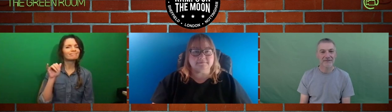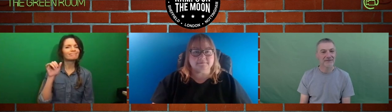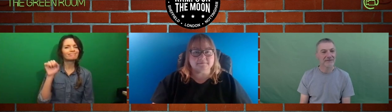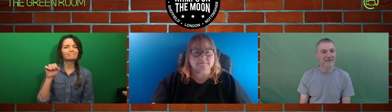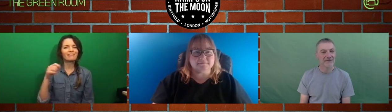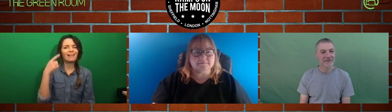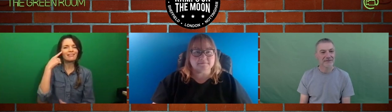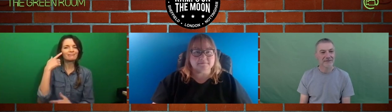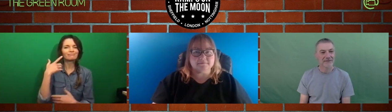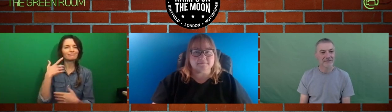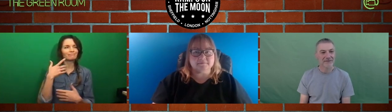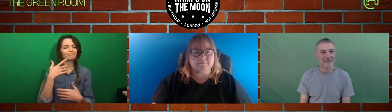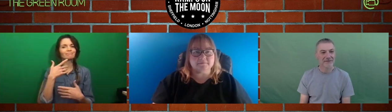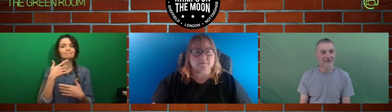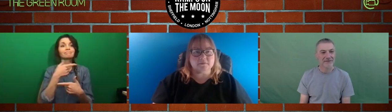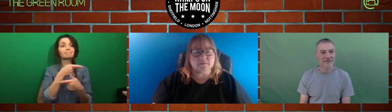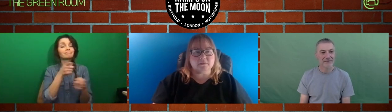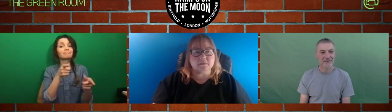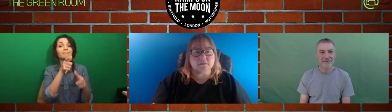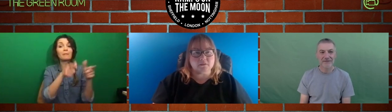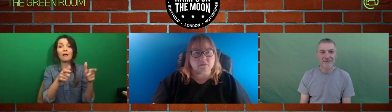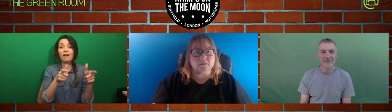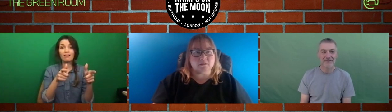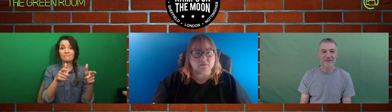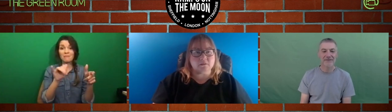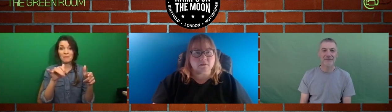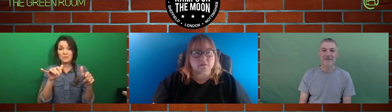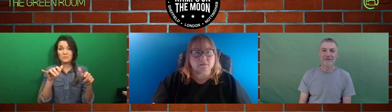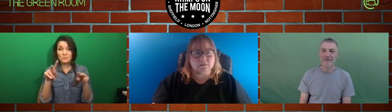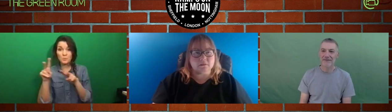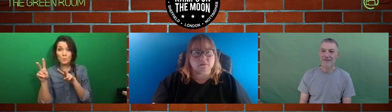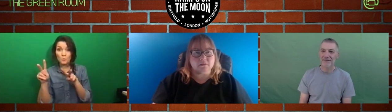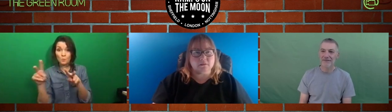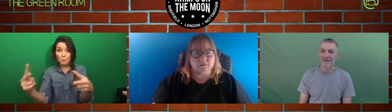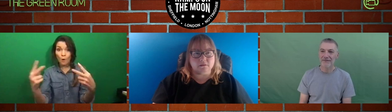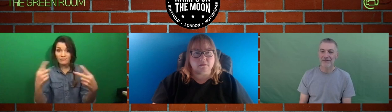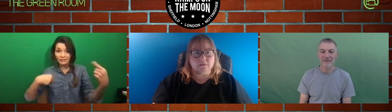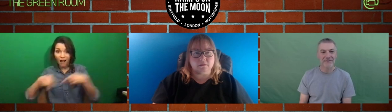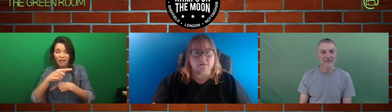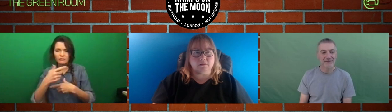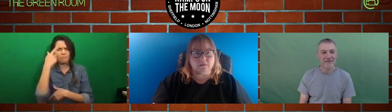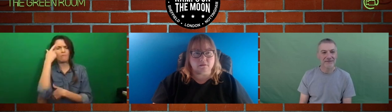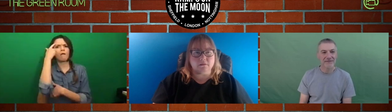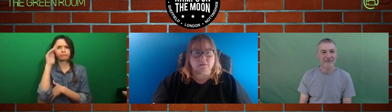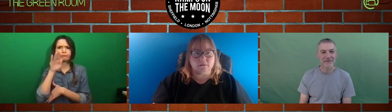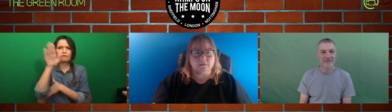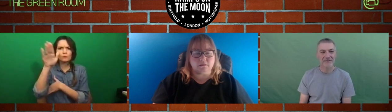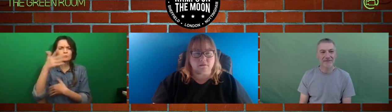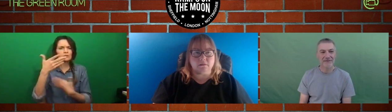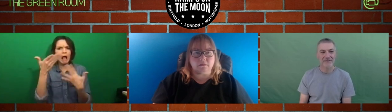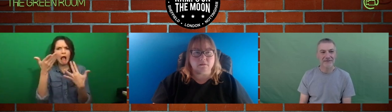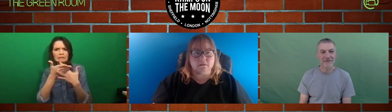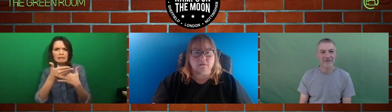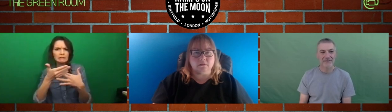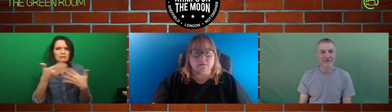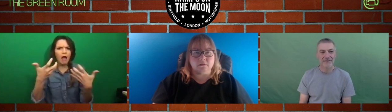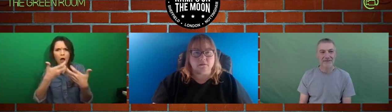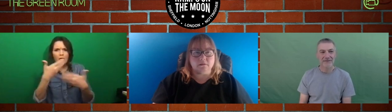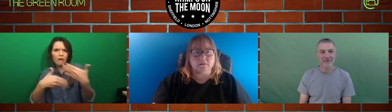who are watching these and want to take access forward into their work or to work with learning